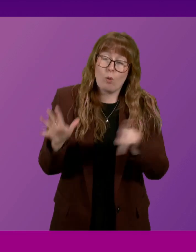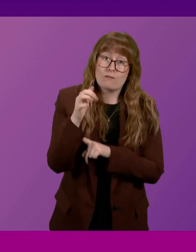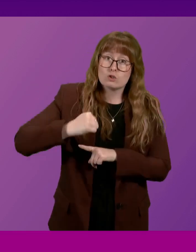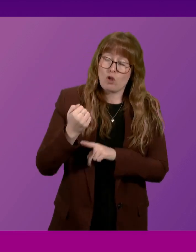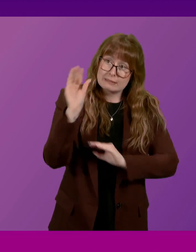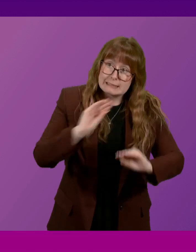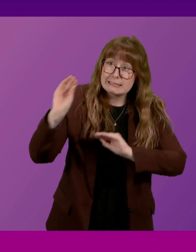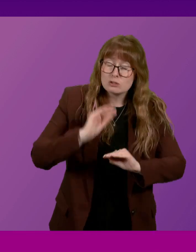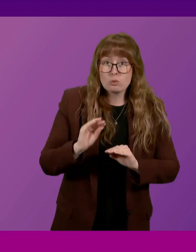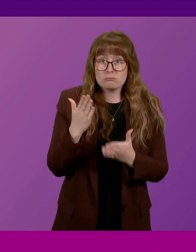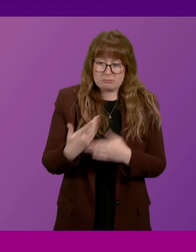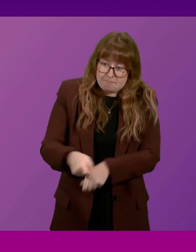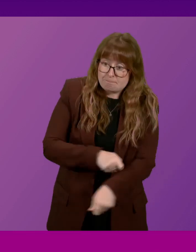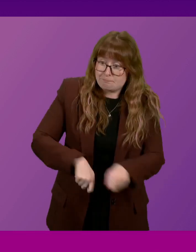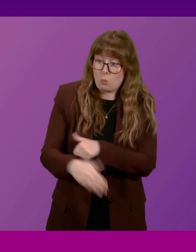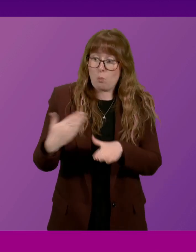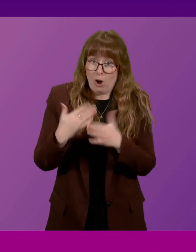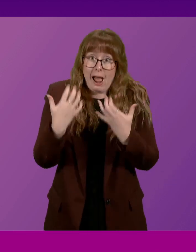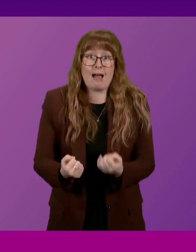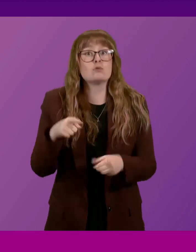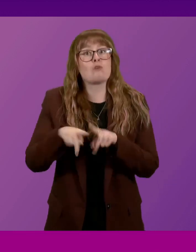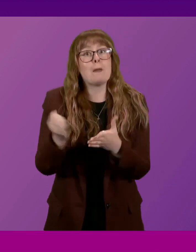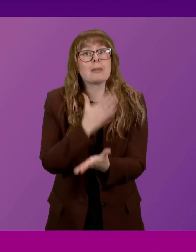Proactive work is being done to ensure that the issues that Russell Findlay has raised are